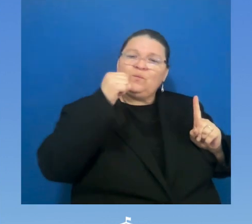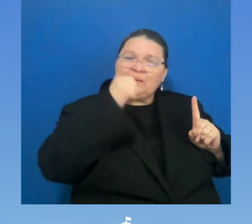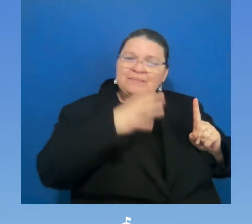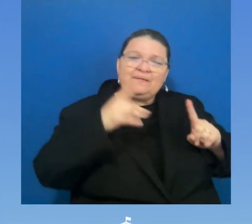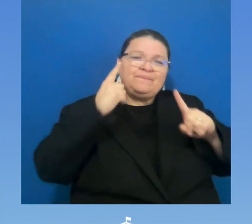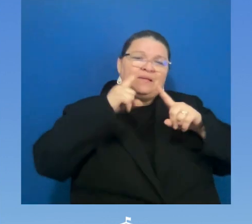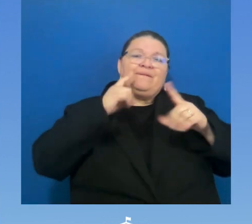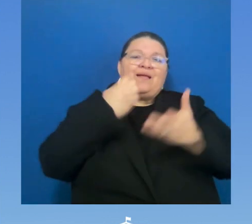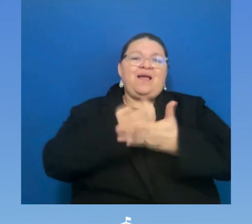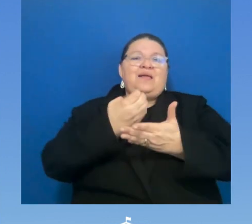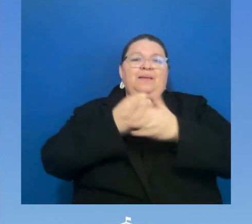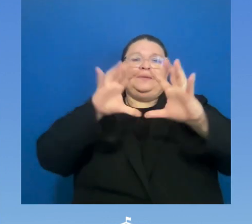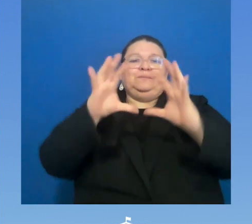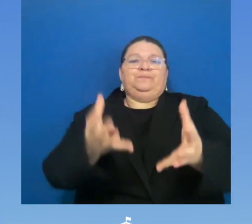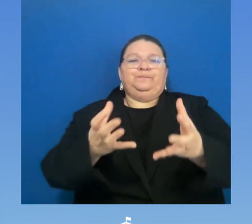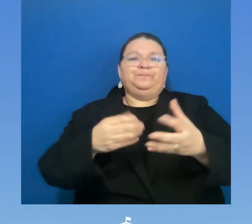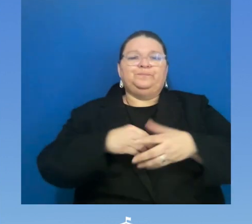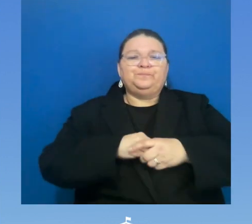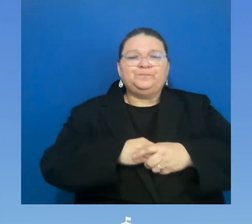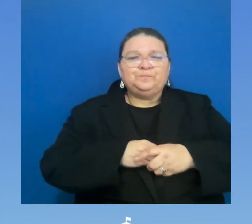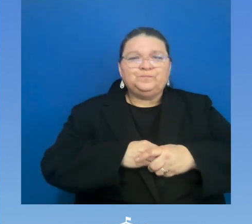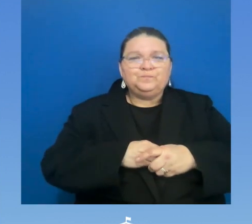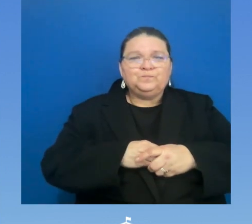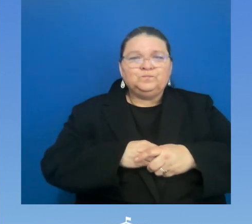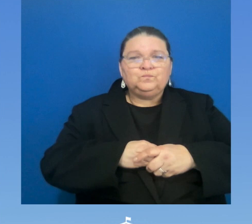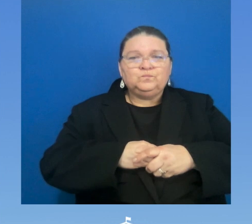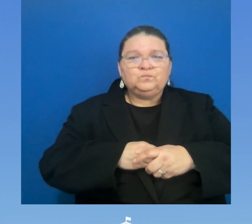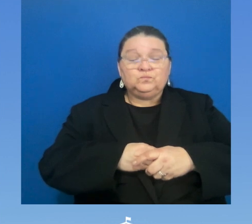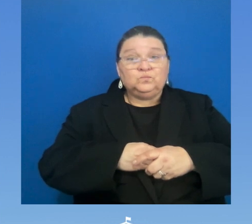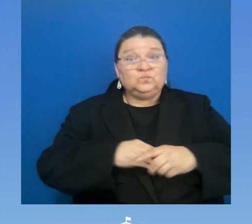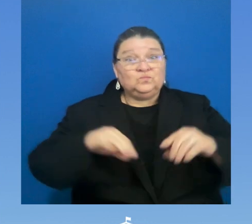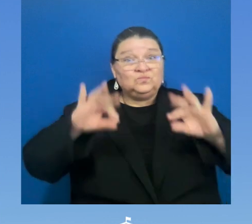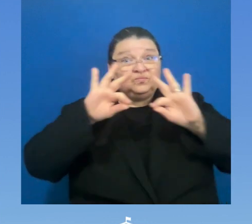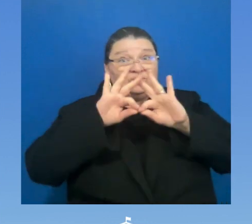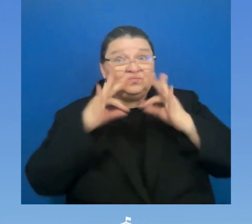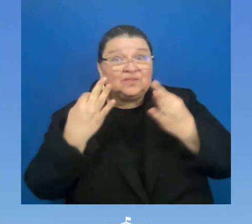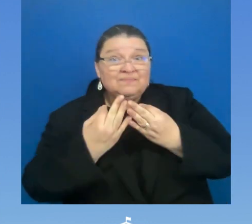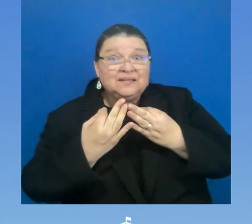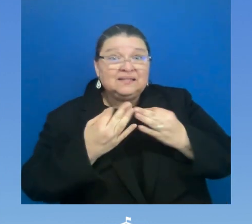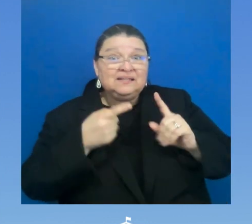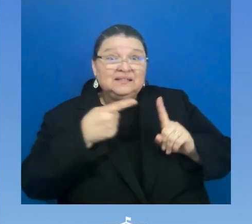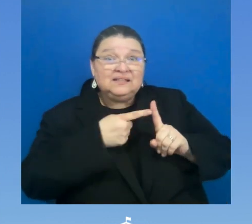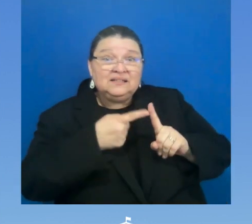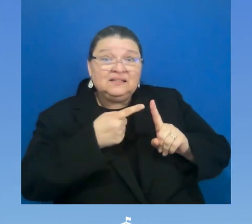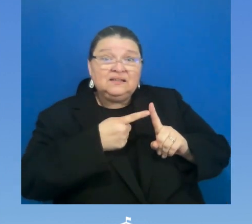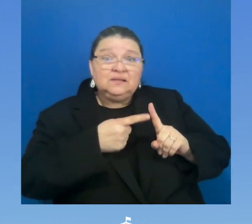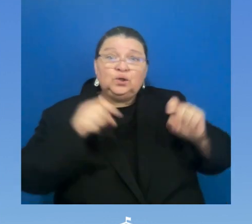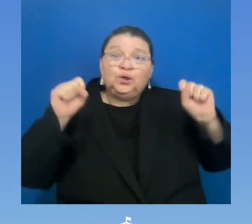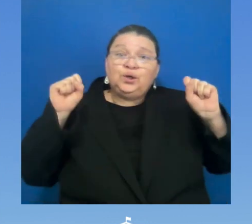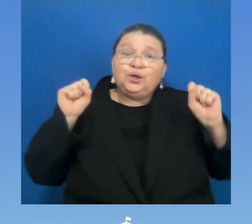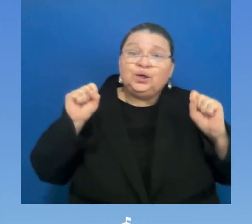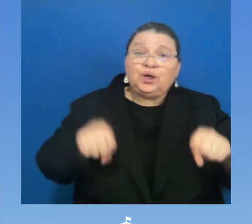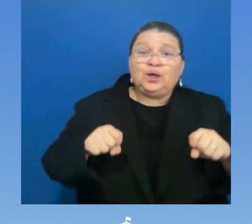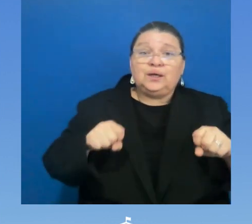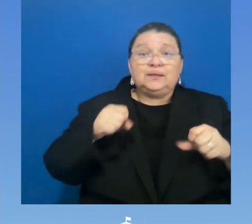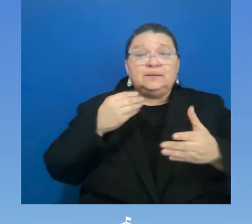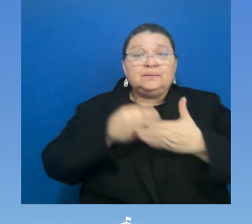it impacts their families economic, security and their future prospects. Addressing gender and racial wage gaps